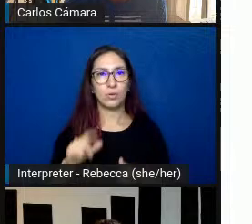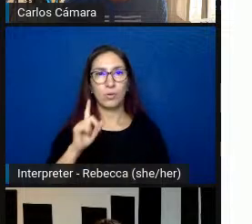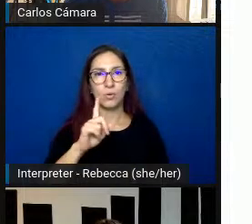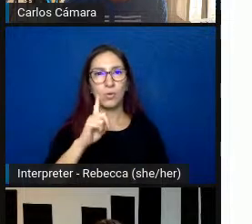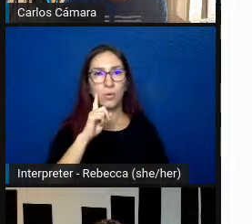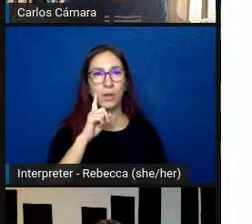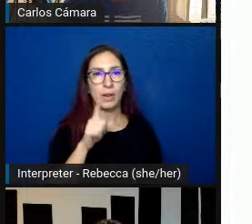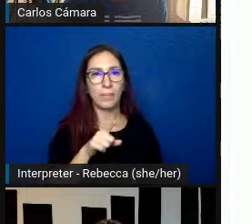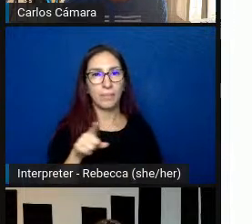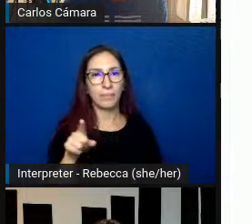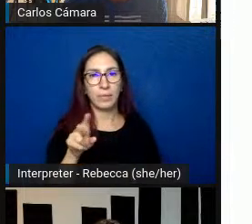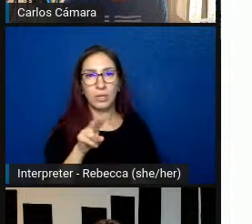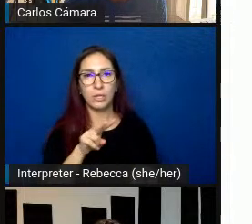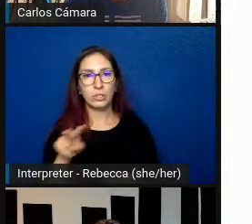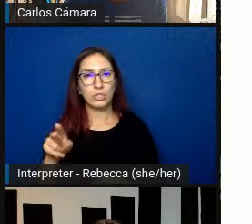because because it is a mix between the letters in Joomla